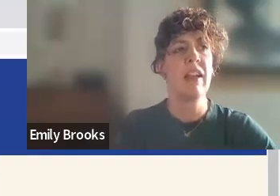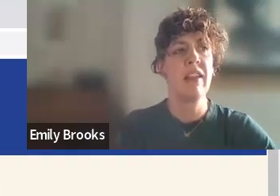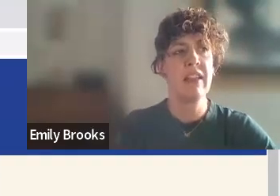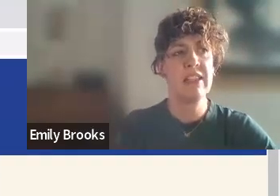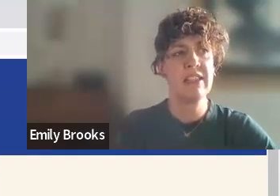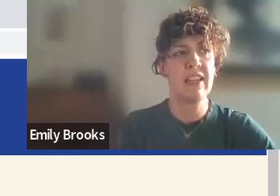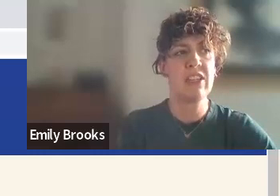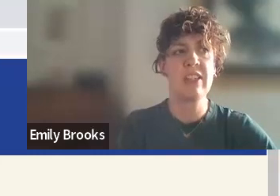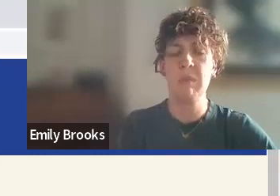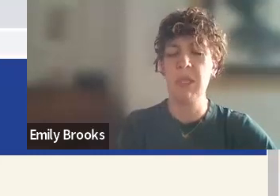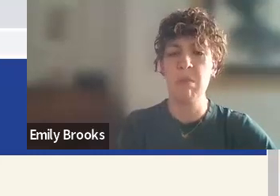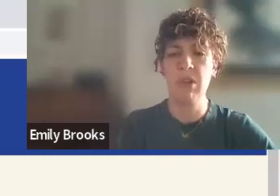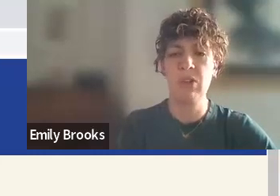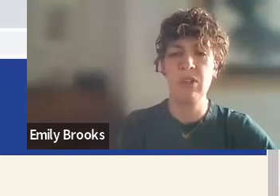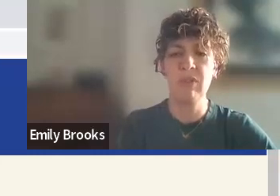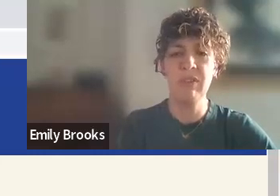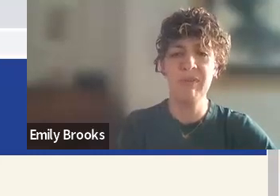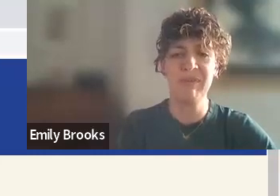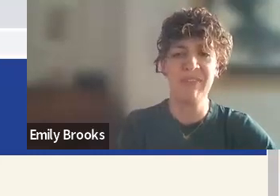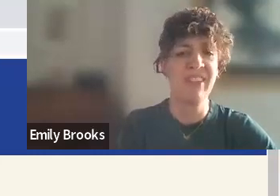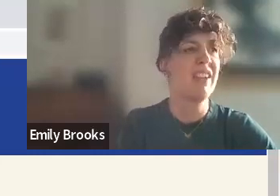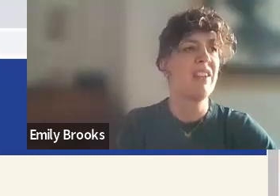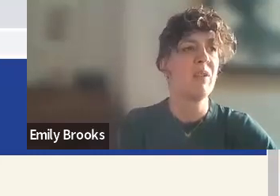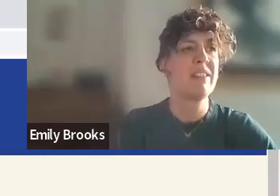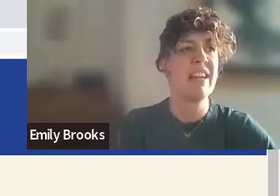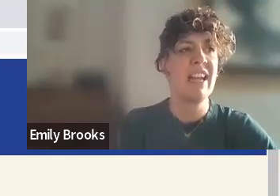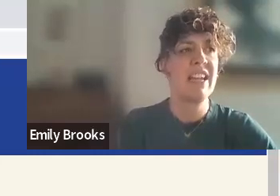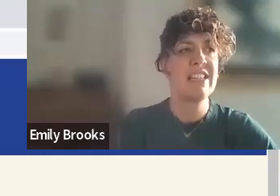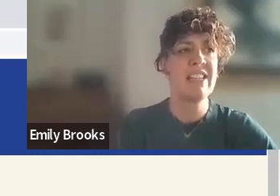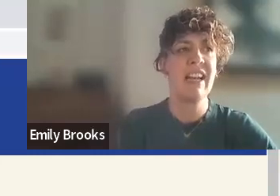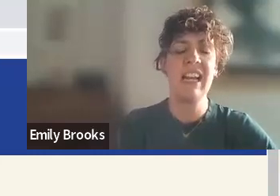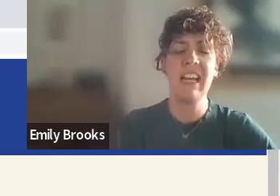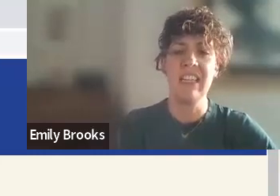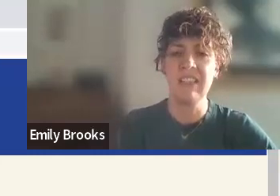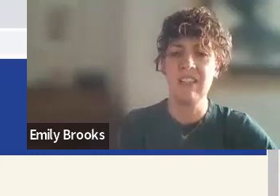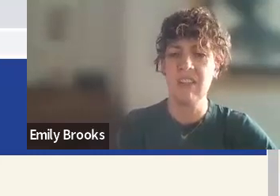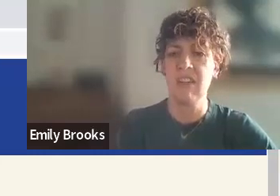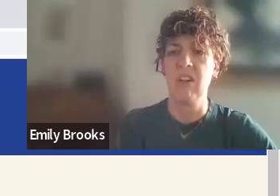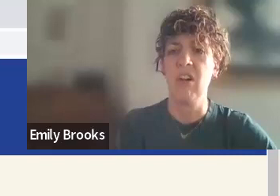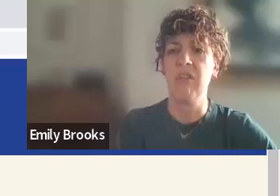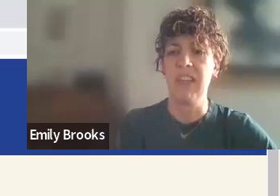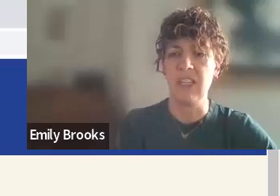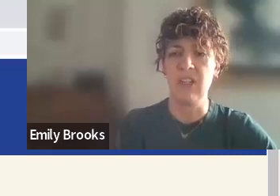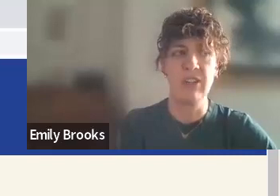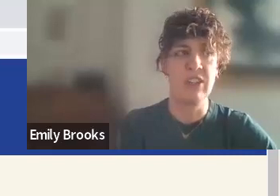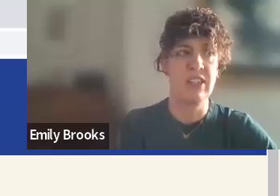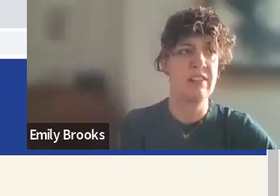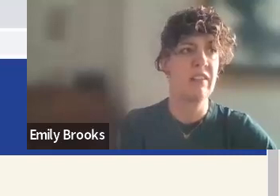I think this section is going to be the most useful. It's an A to Z list of aetiologies